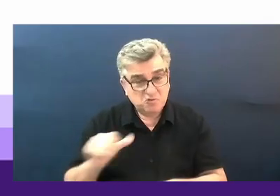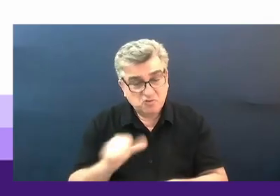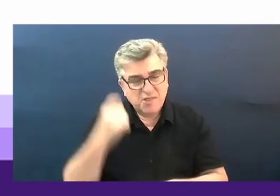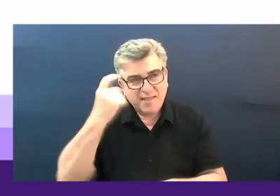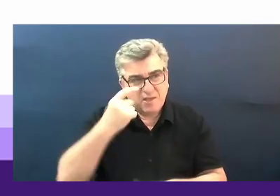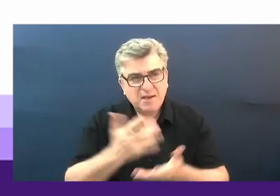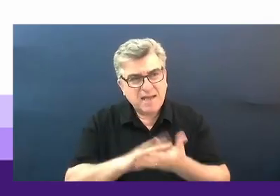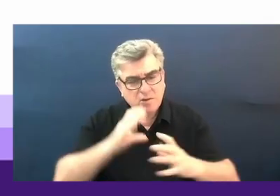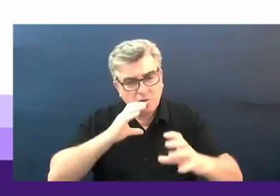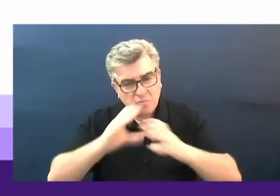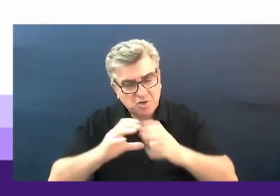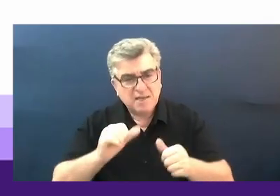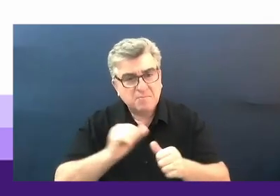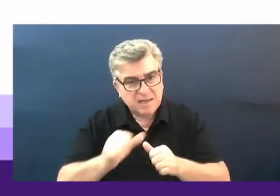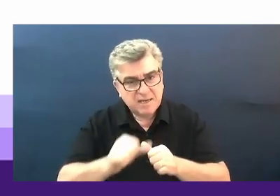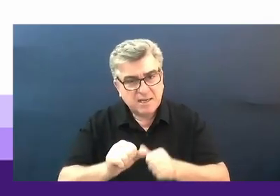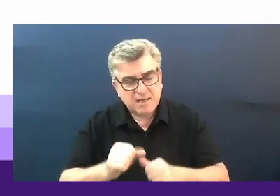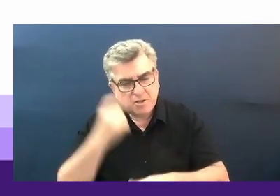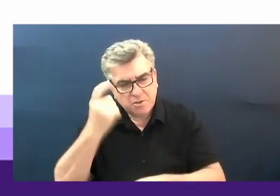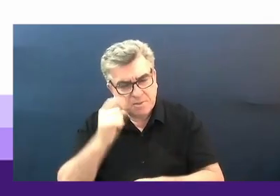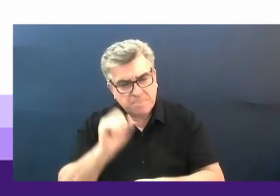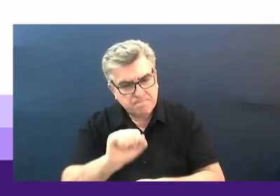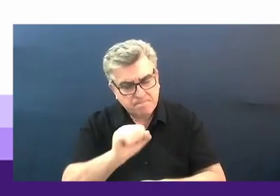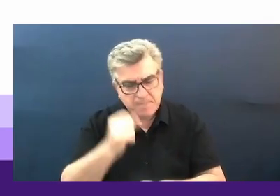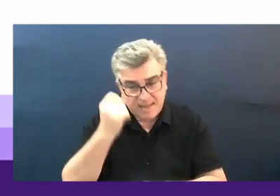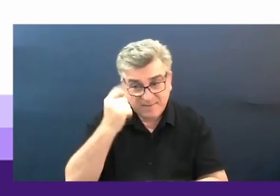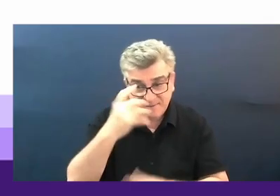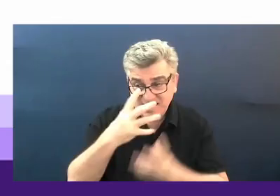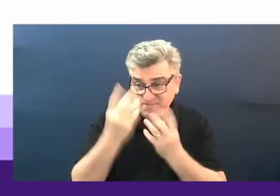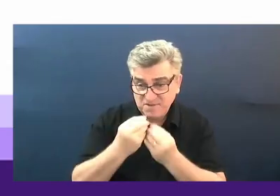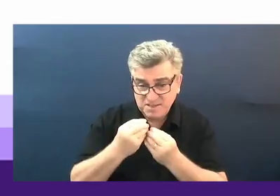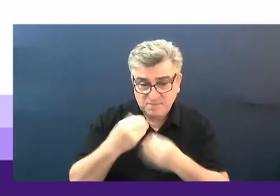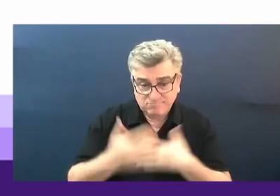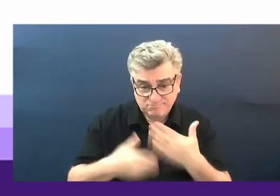the procedure itself and why the procedure does hurt. And we are hurting them at times,